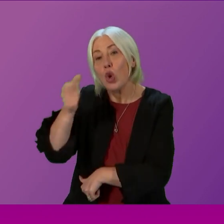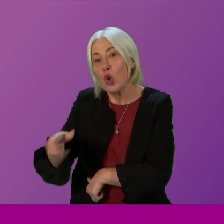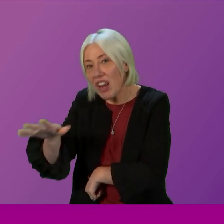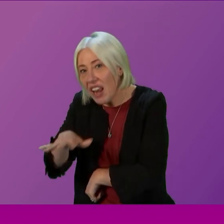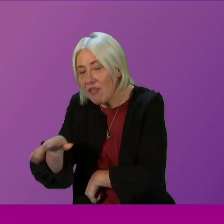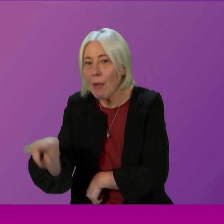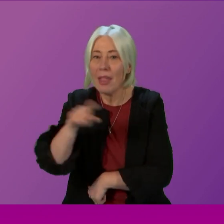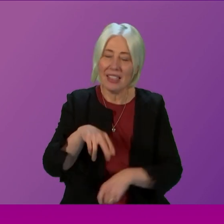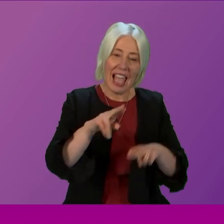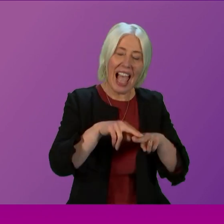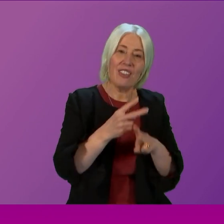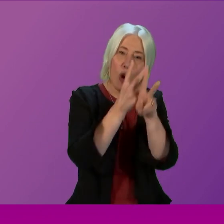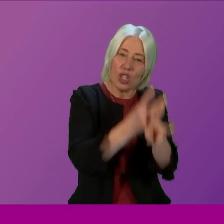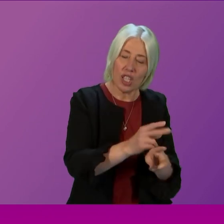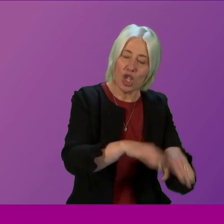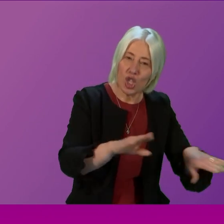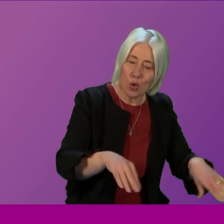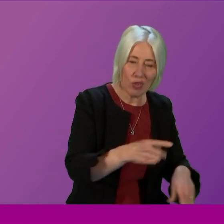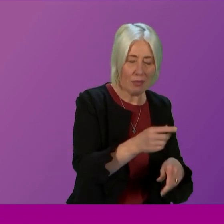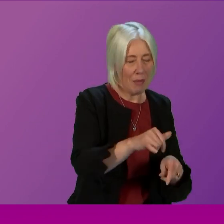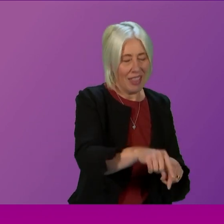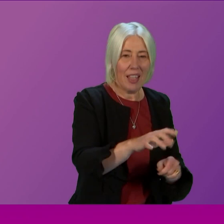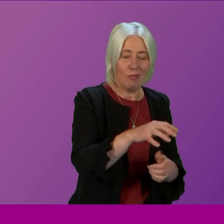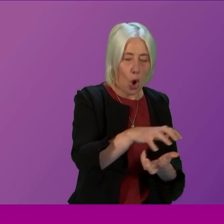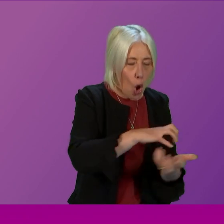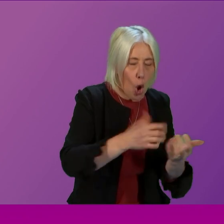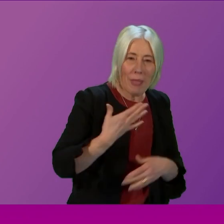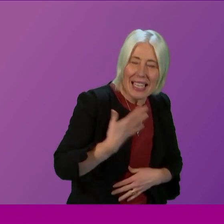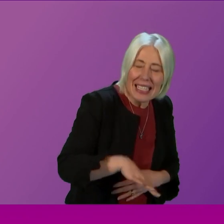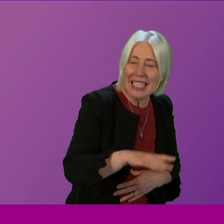fostering children who might have complex needs and who require day-to-day caregiving,